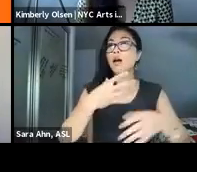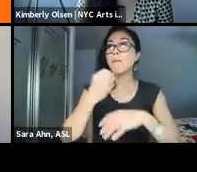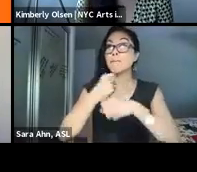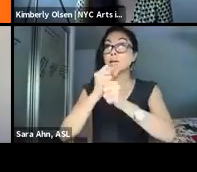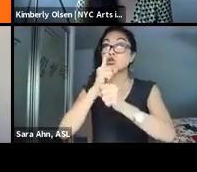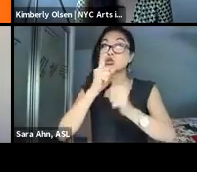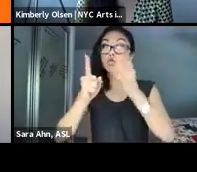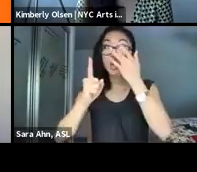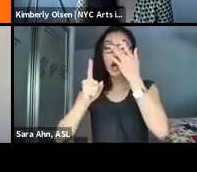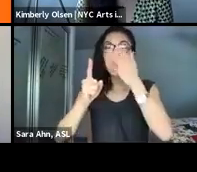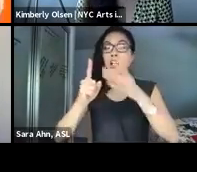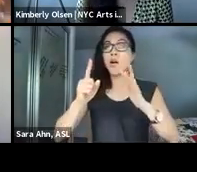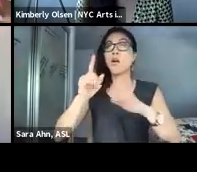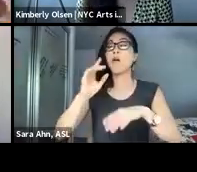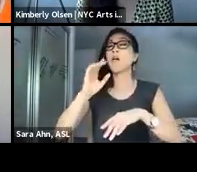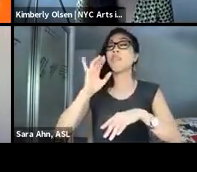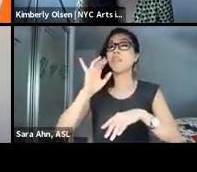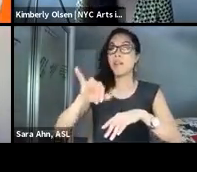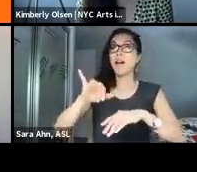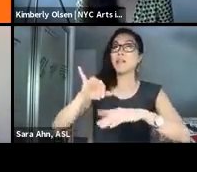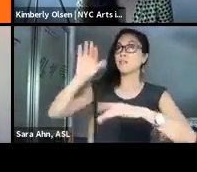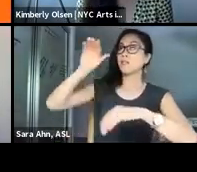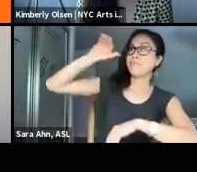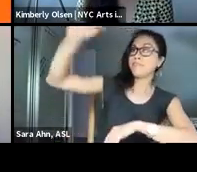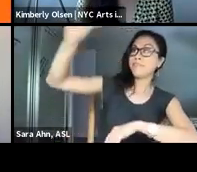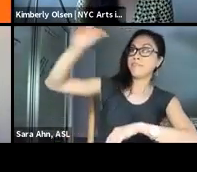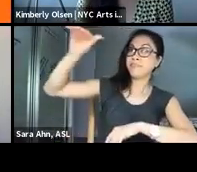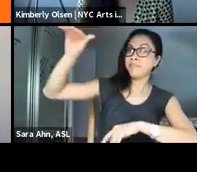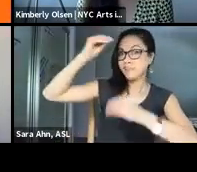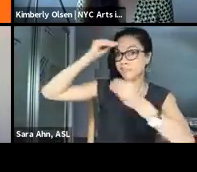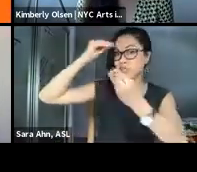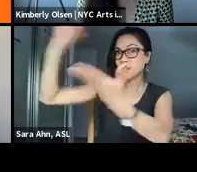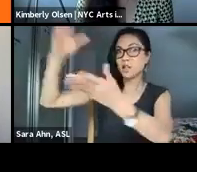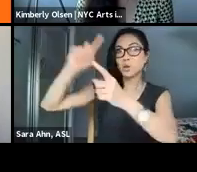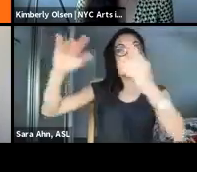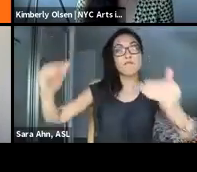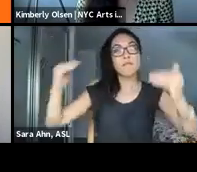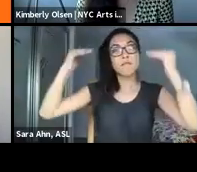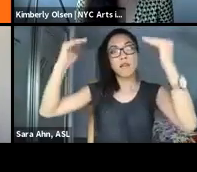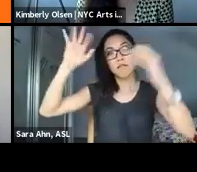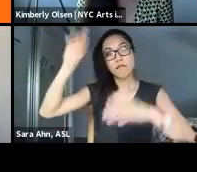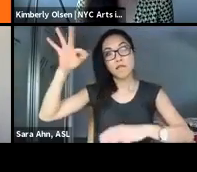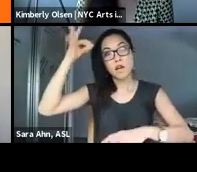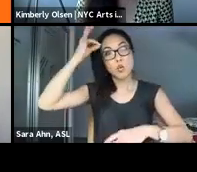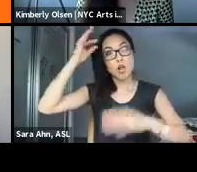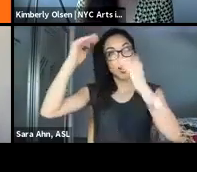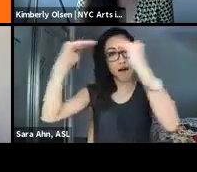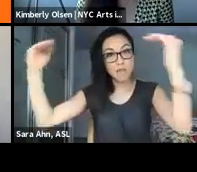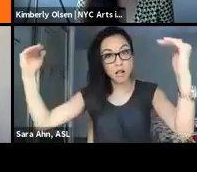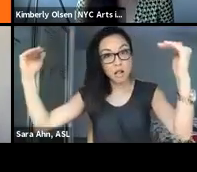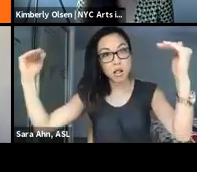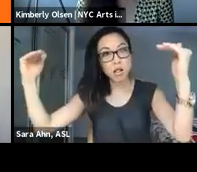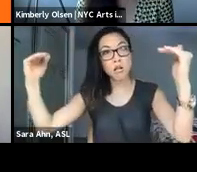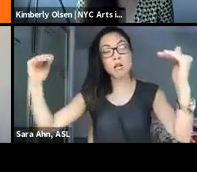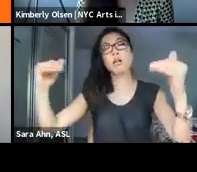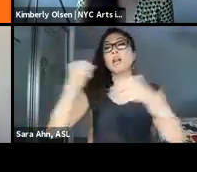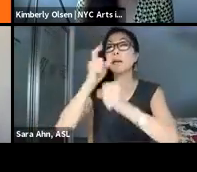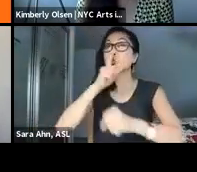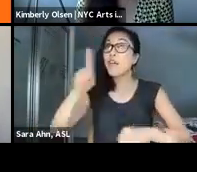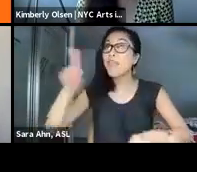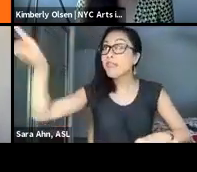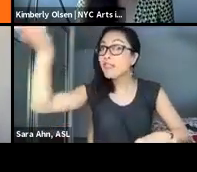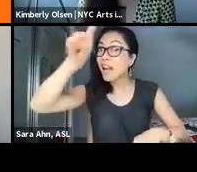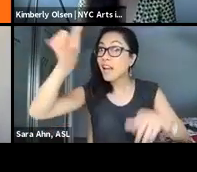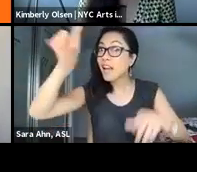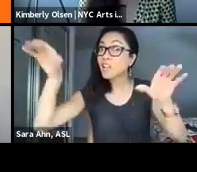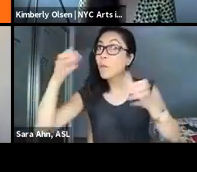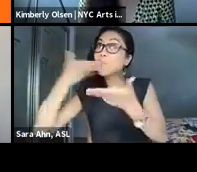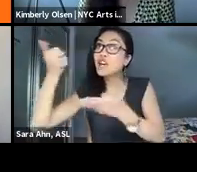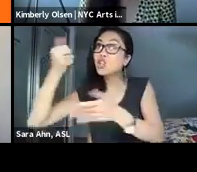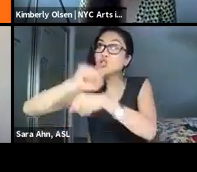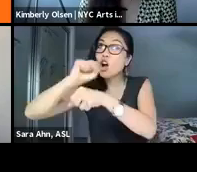out to members of Congress right now as they think about the ditch stipulations of what